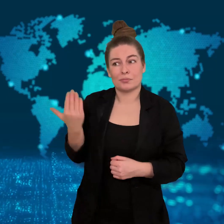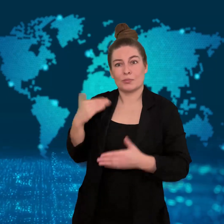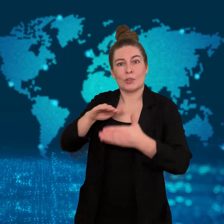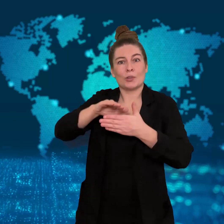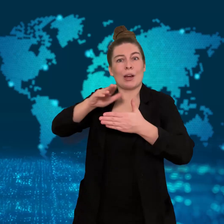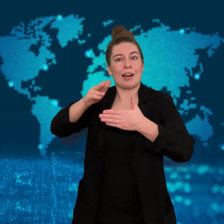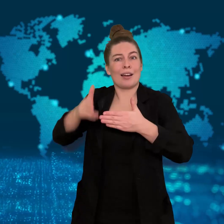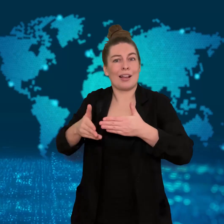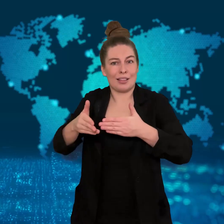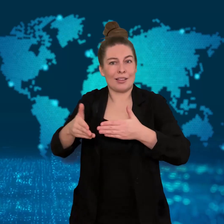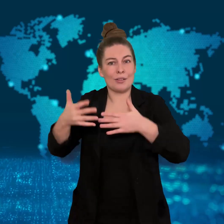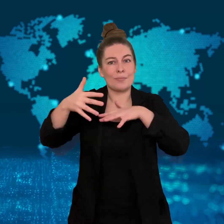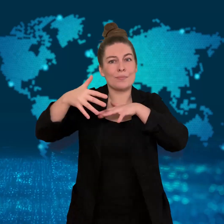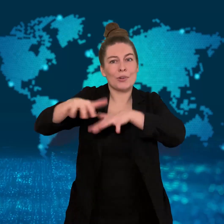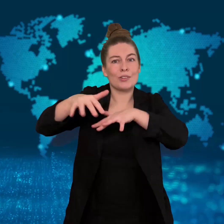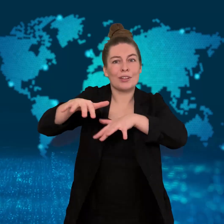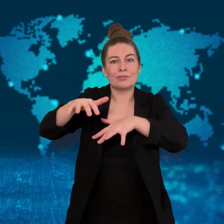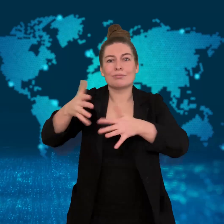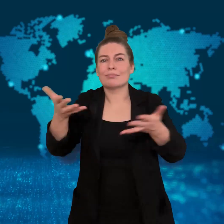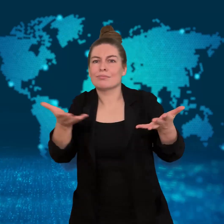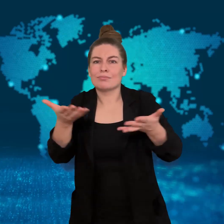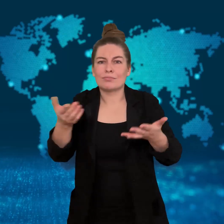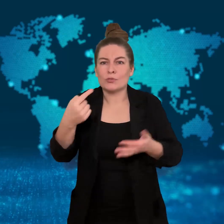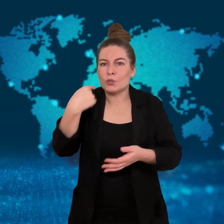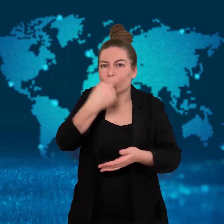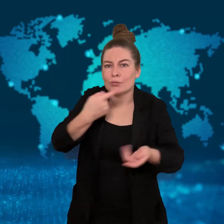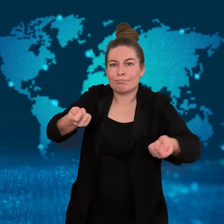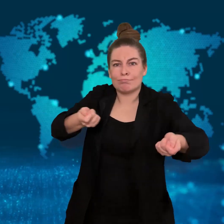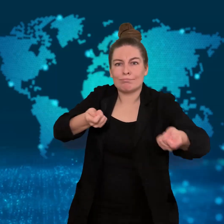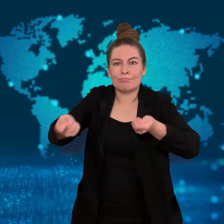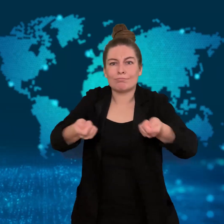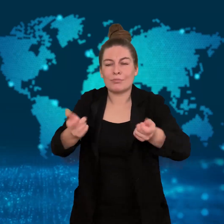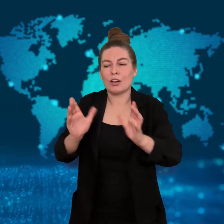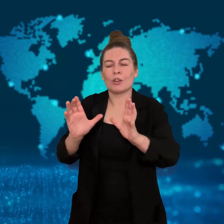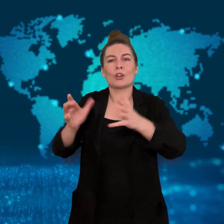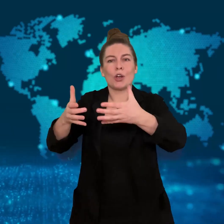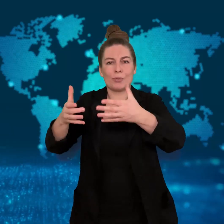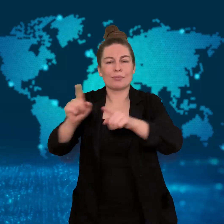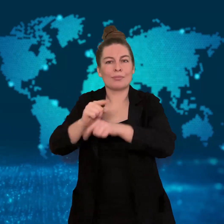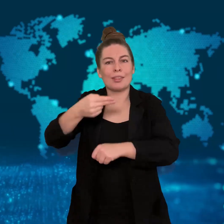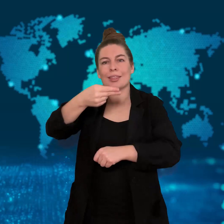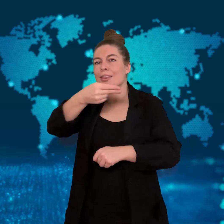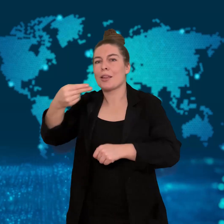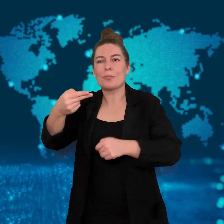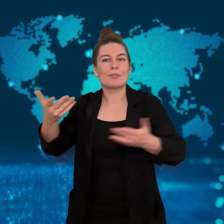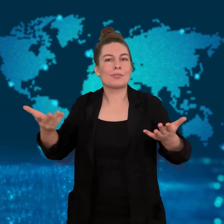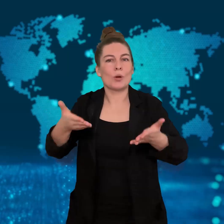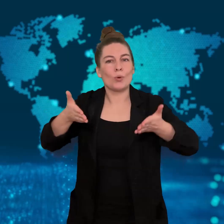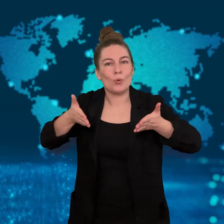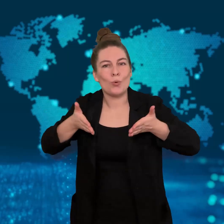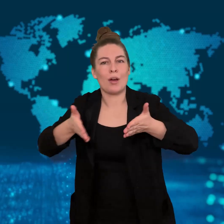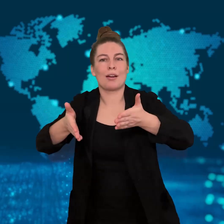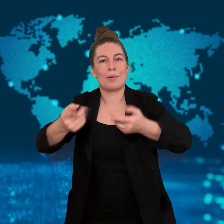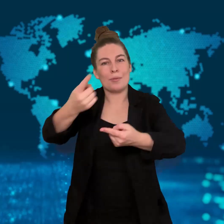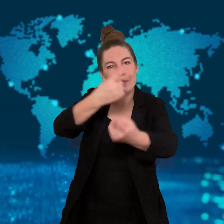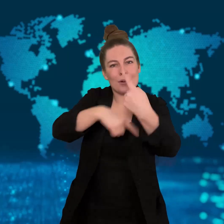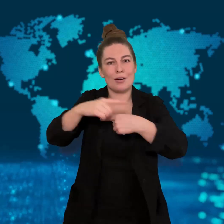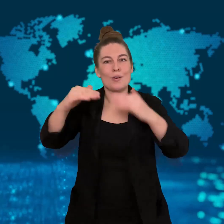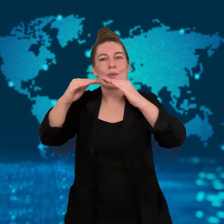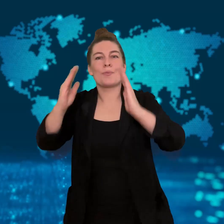It was the 9th protest the group organized.